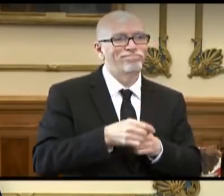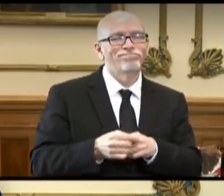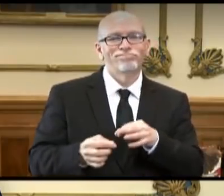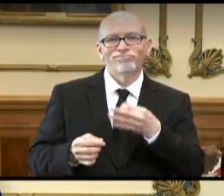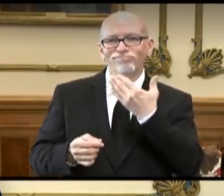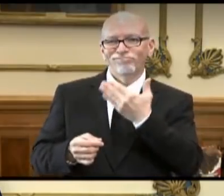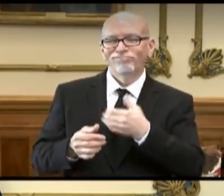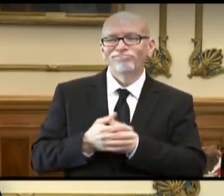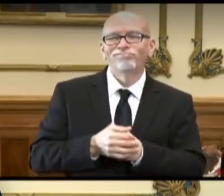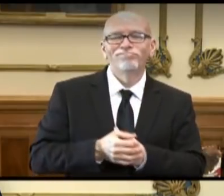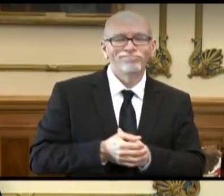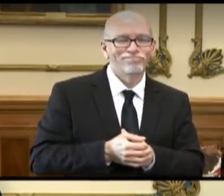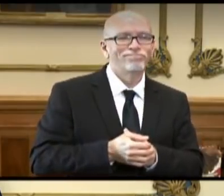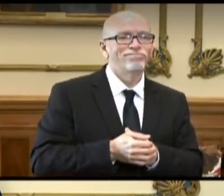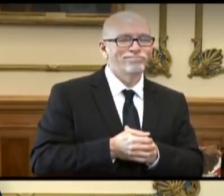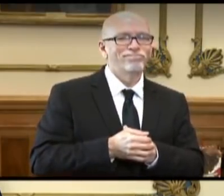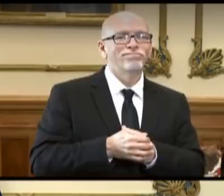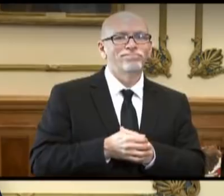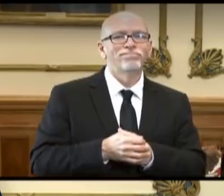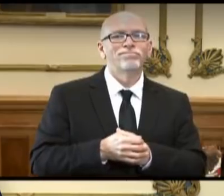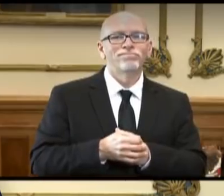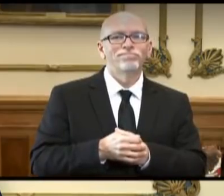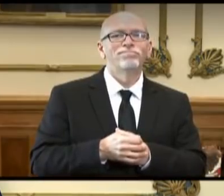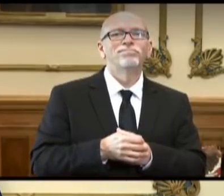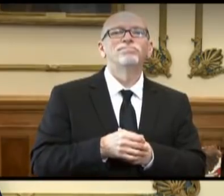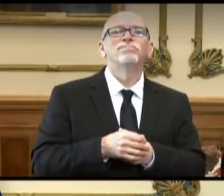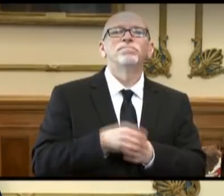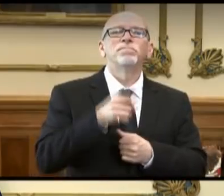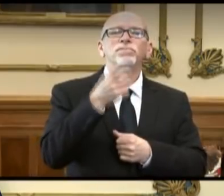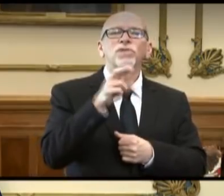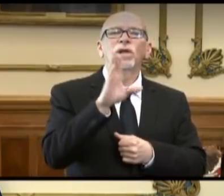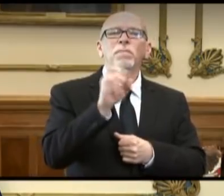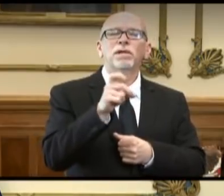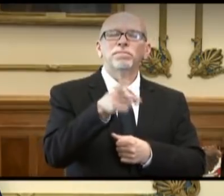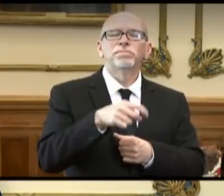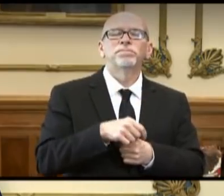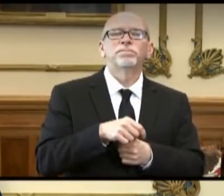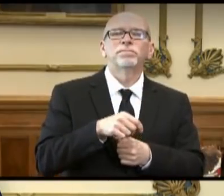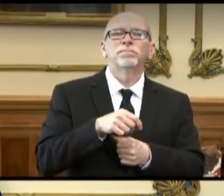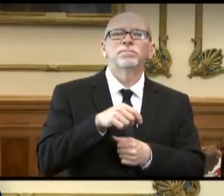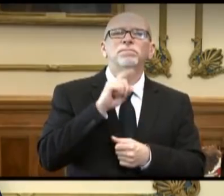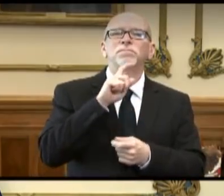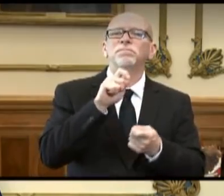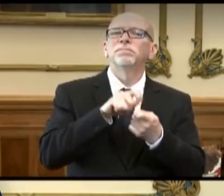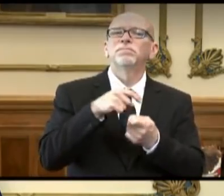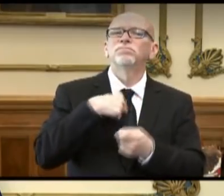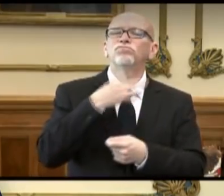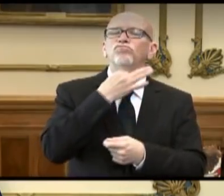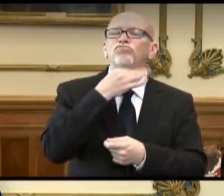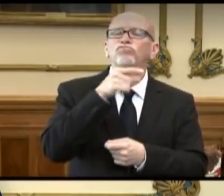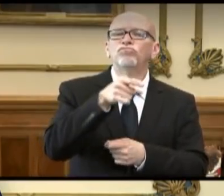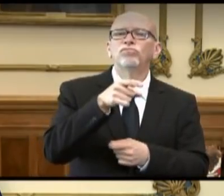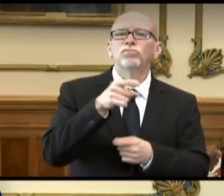LAUREN CHATMAN, INDIANA PUBLIC BROADCASTING. HELLO, LAUREN.